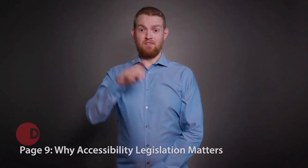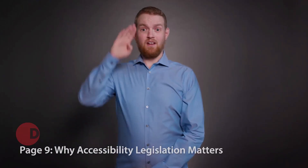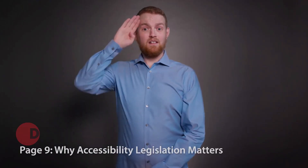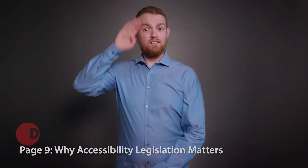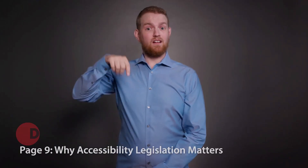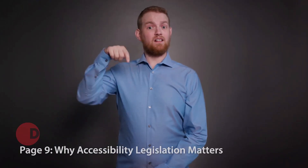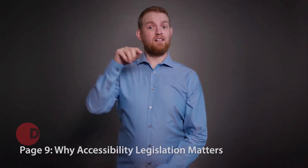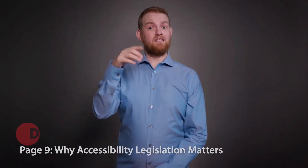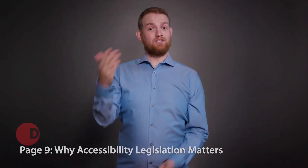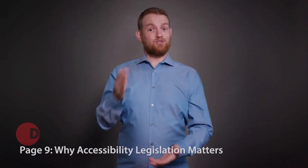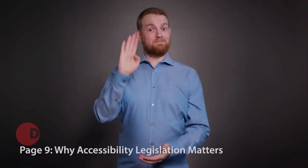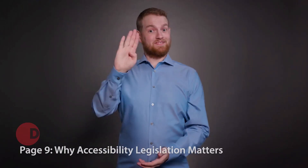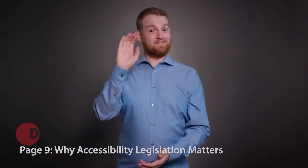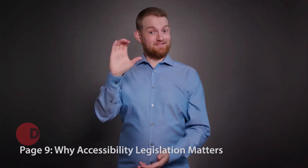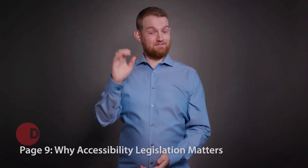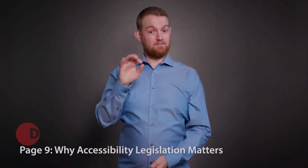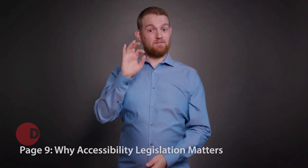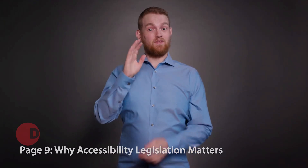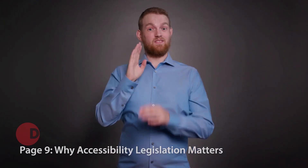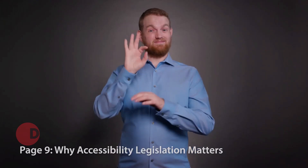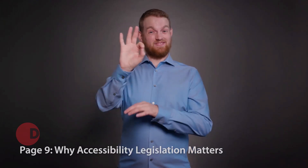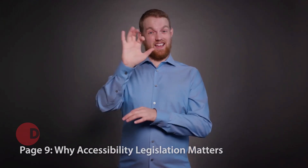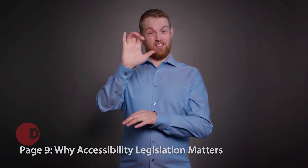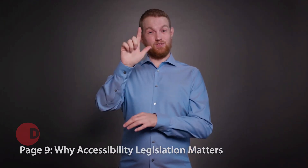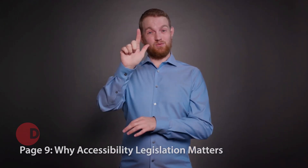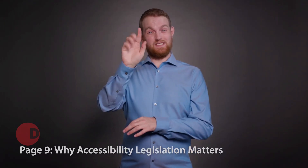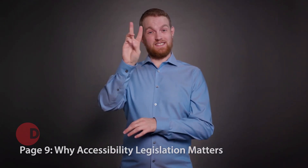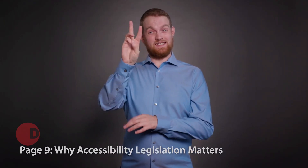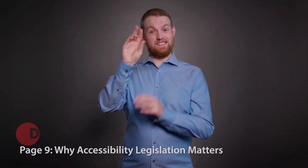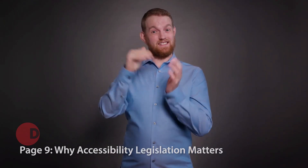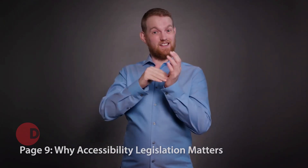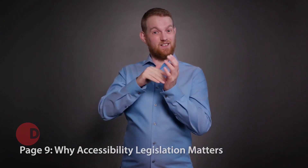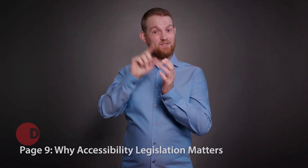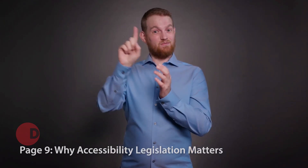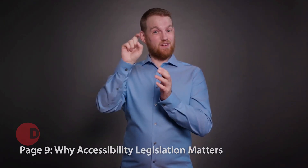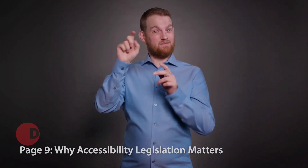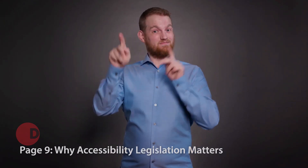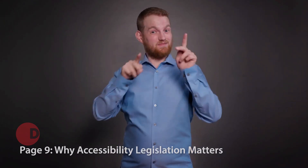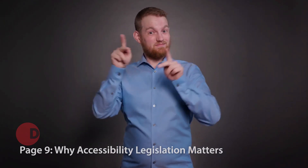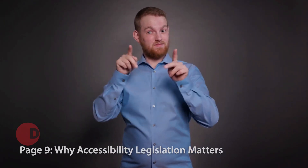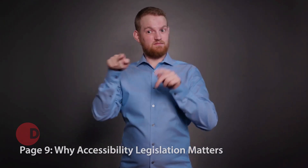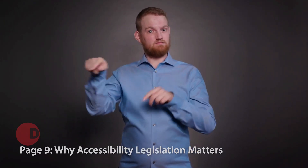There are more than 926,100 British Columbians over the age of